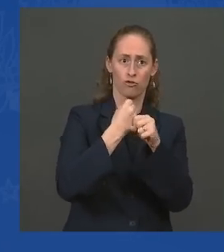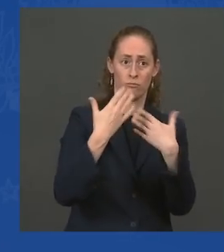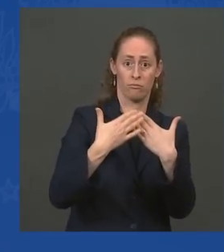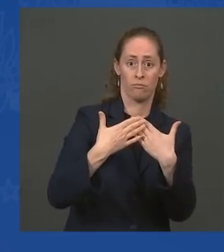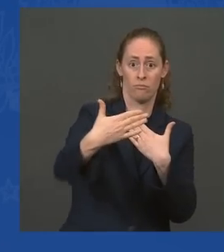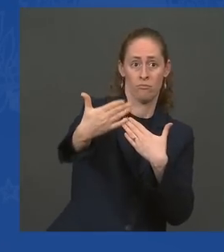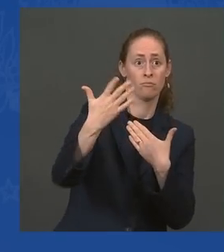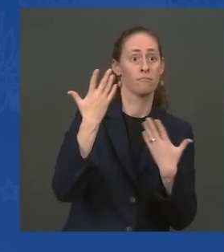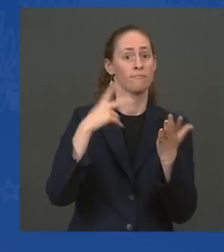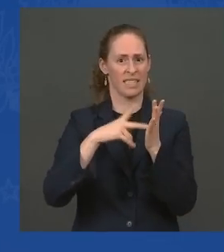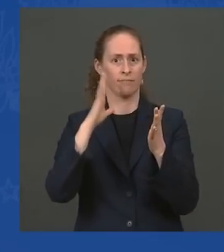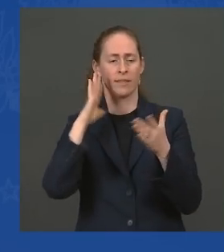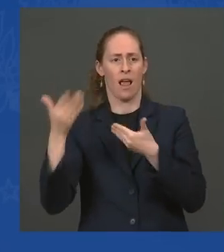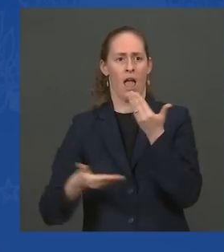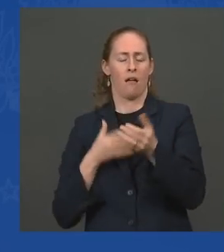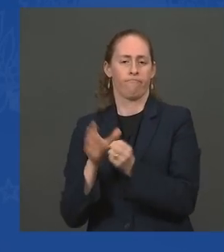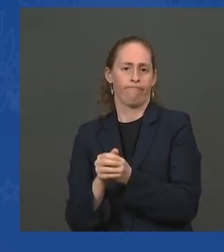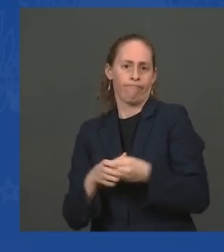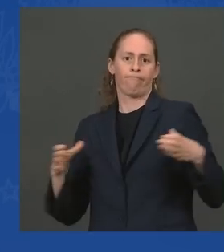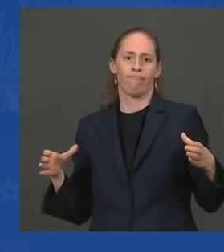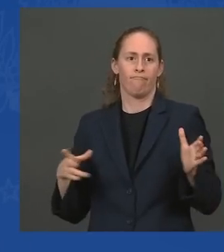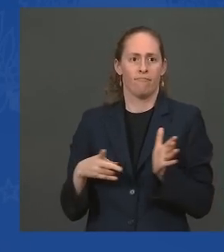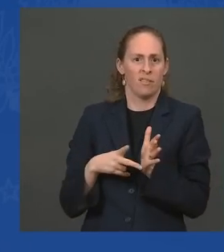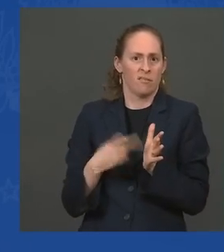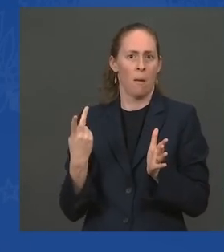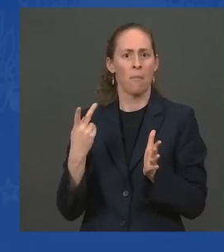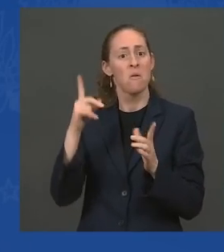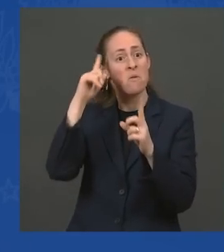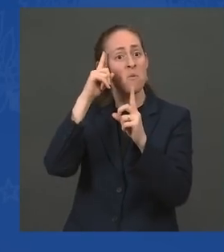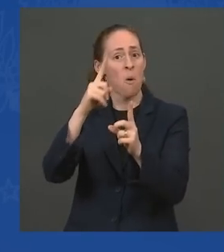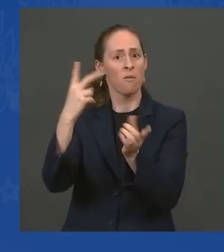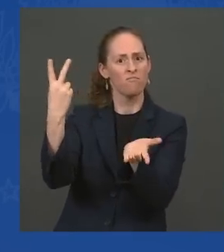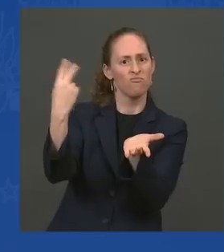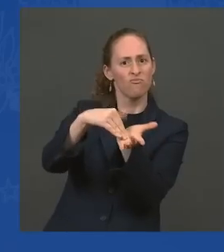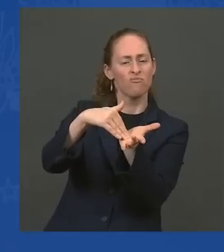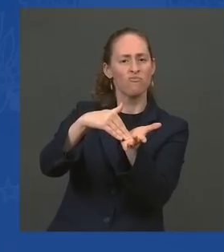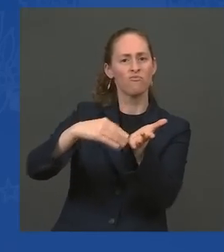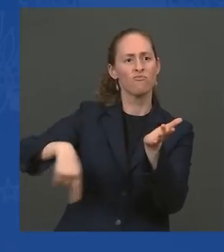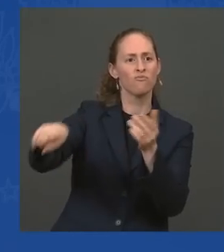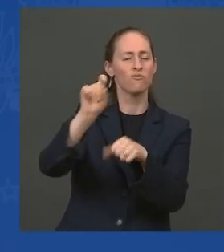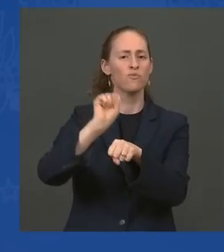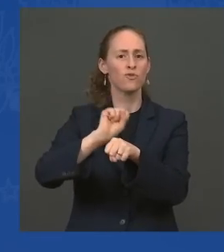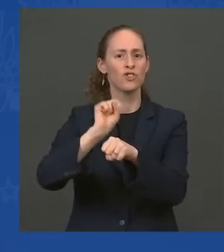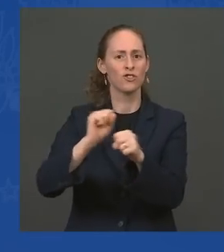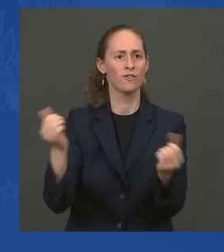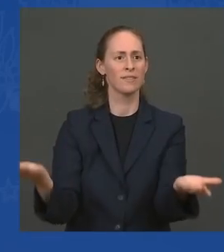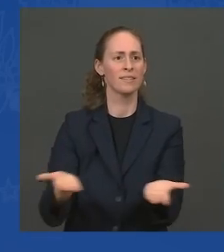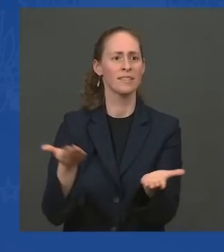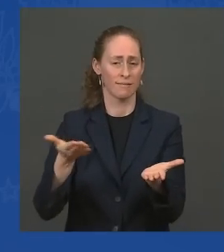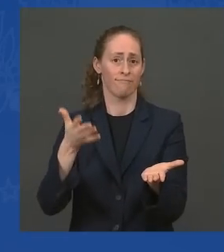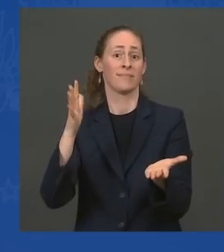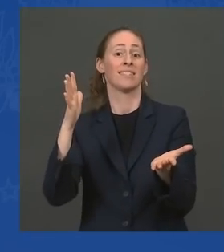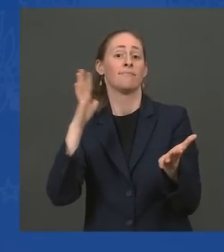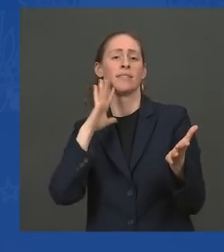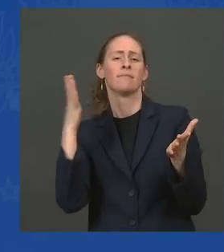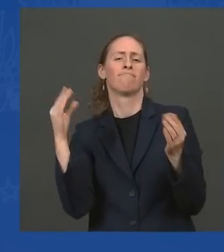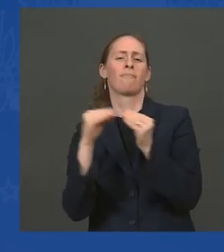Over 2000 employees and it sets the stage for what's to come here and many other GM facilities in the United States